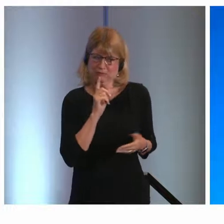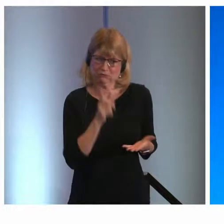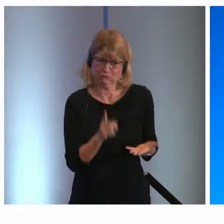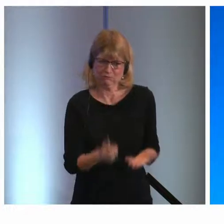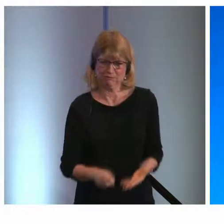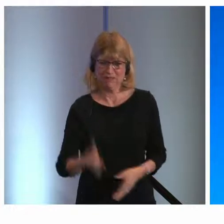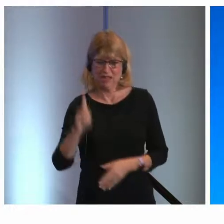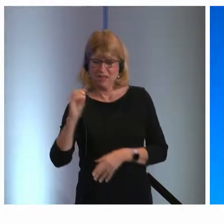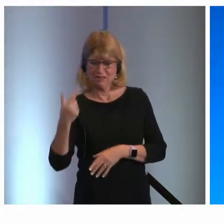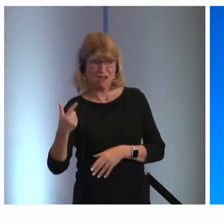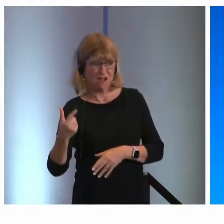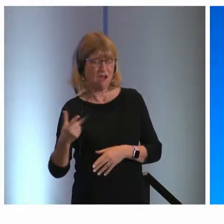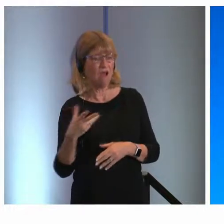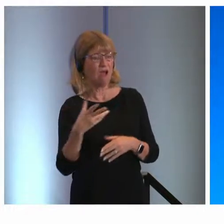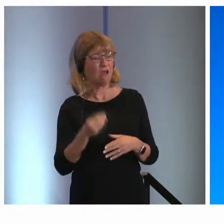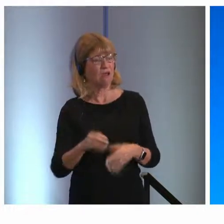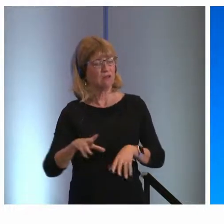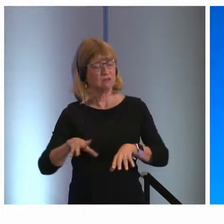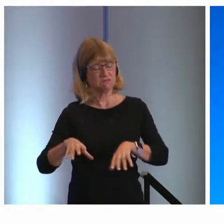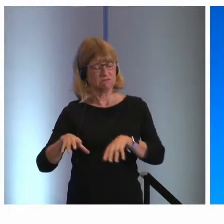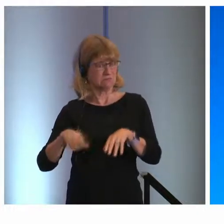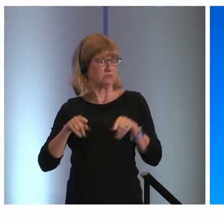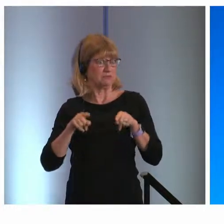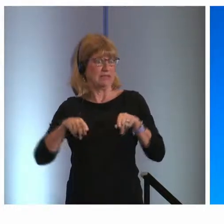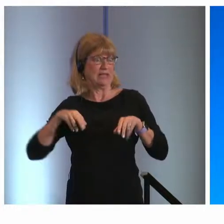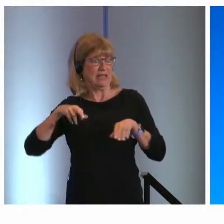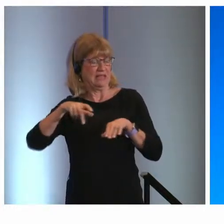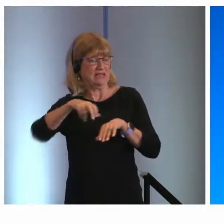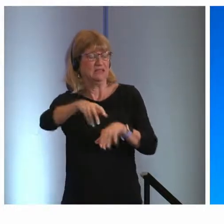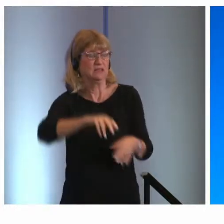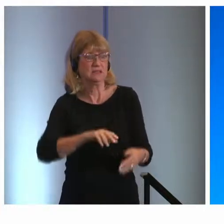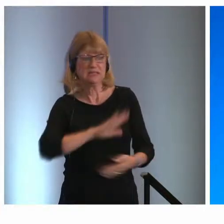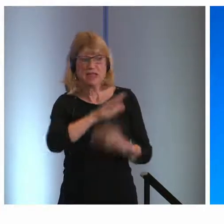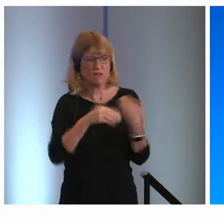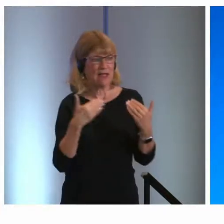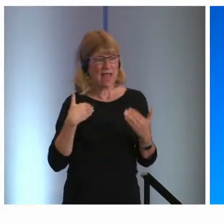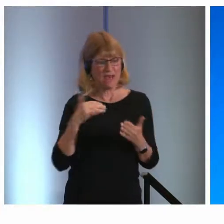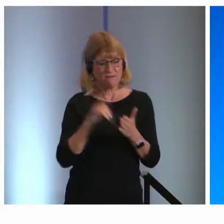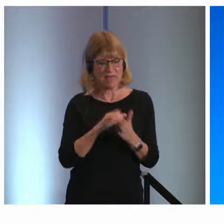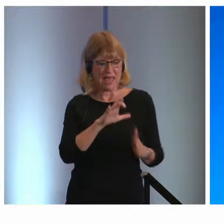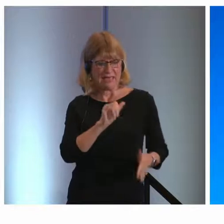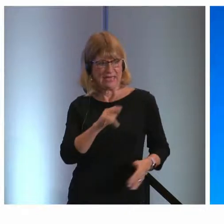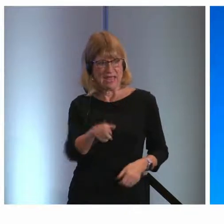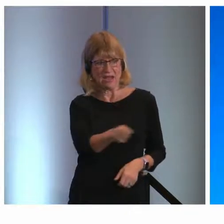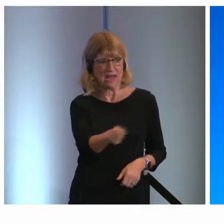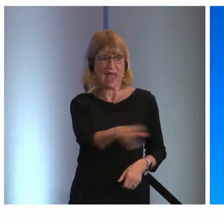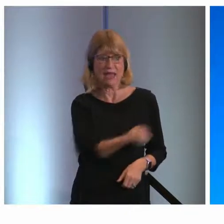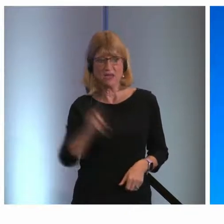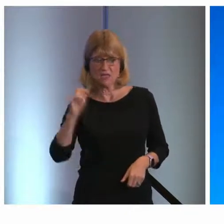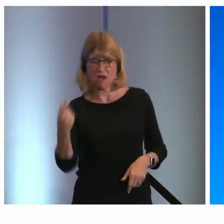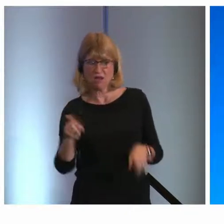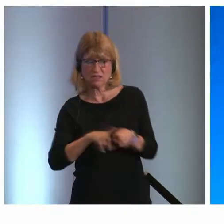a break in the middle of an intersection, you would never